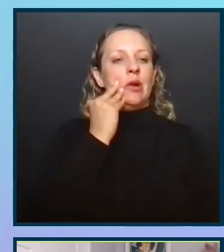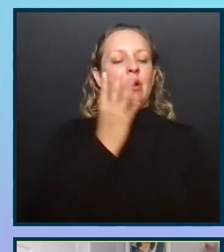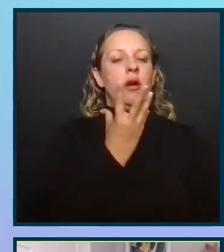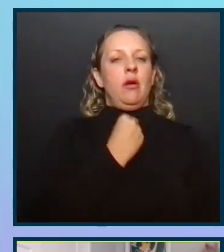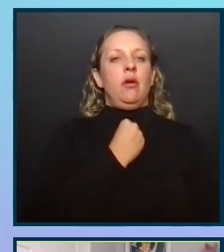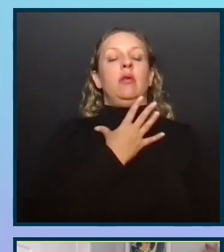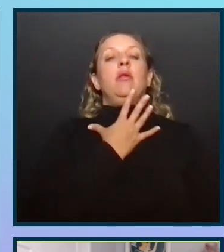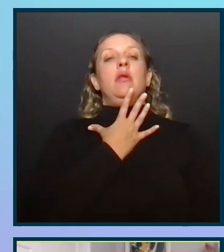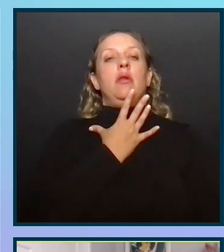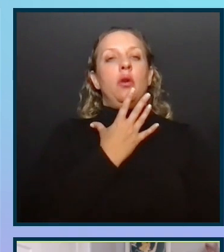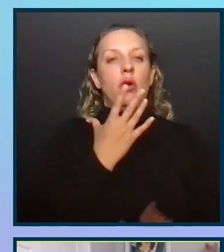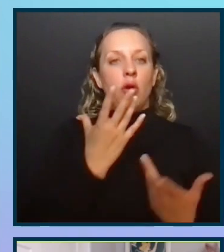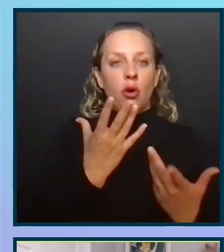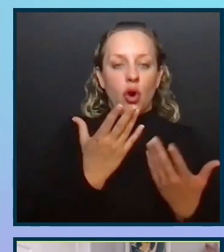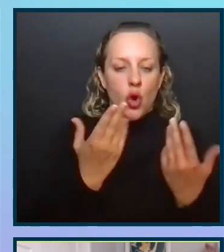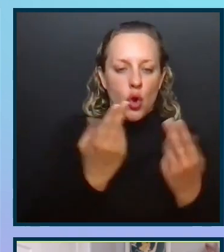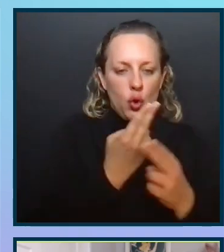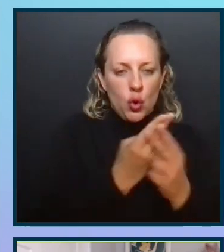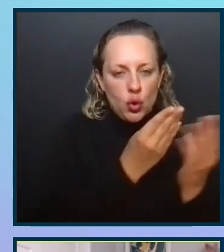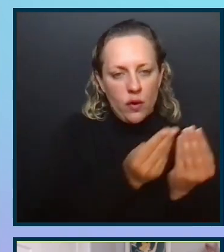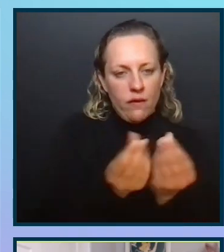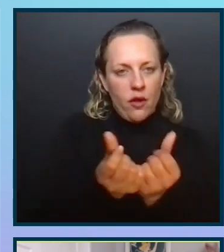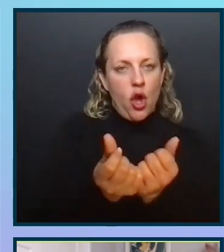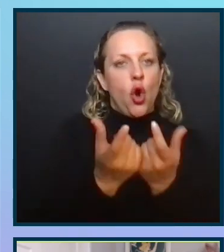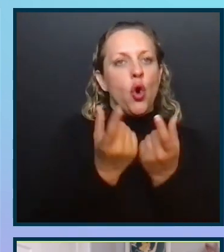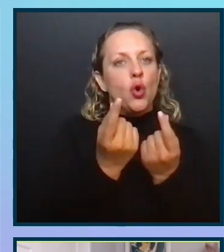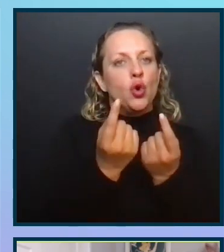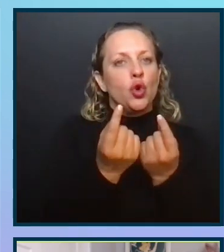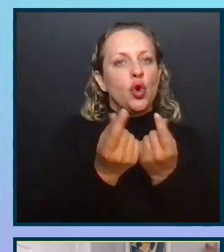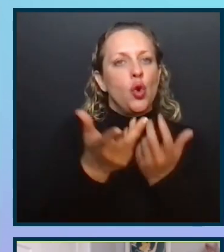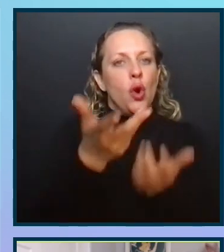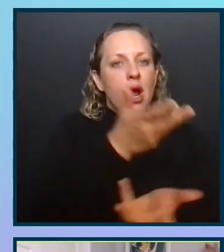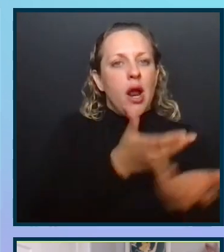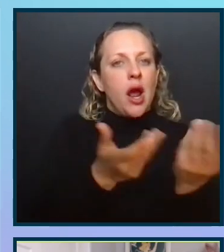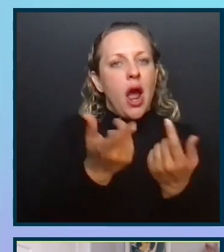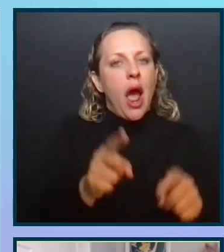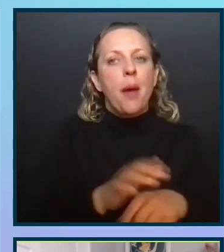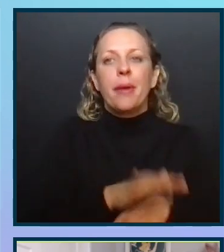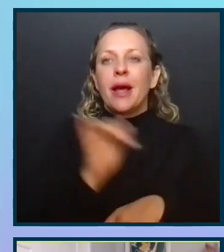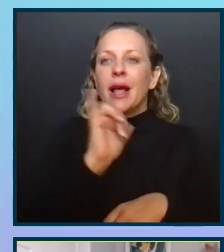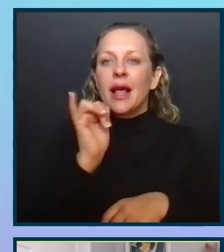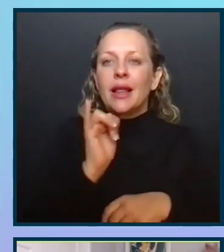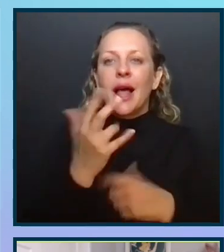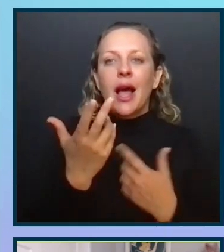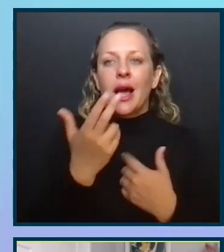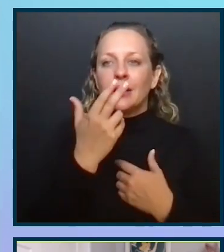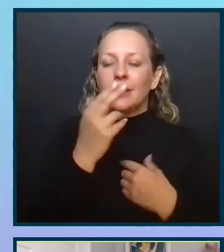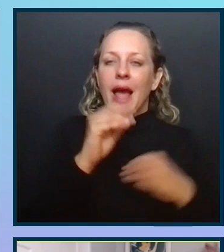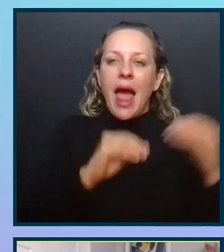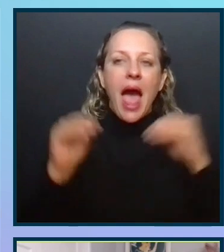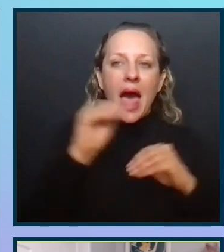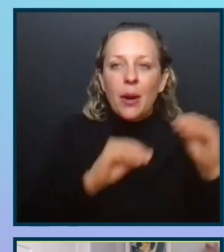what things do? What interactions occur? This can include things like animations, bypass blocks,